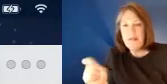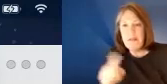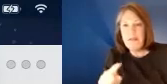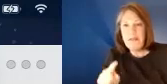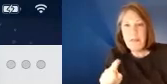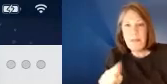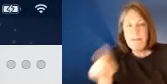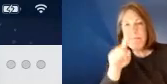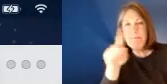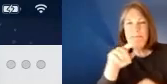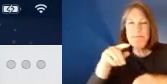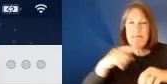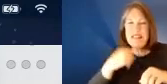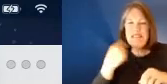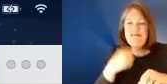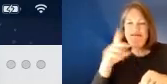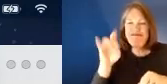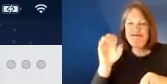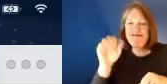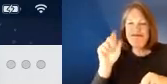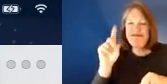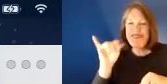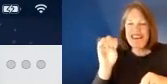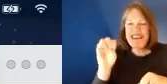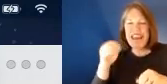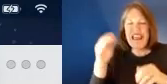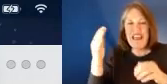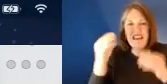and any other information that we might want to send to you.